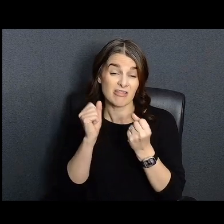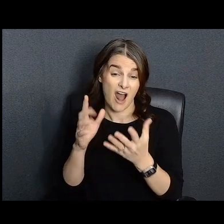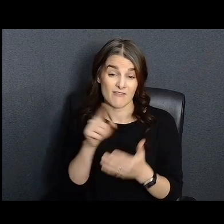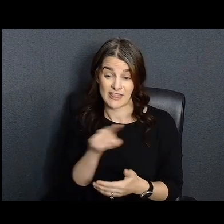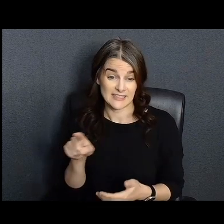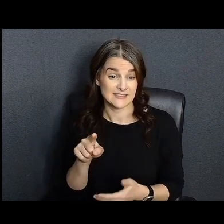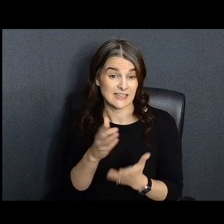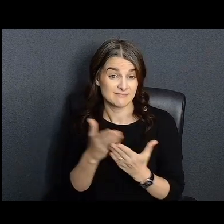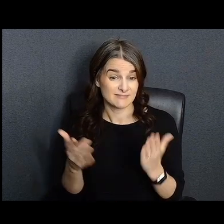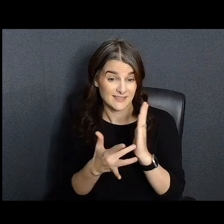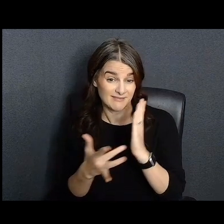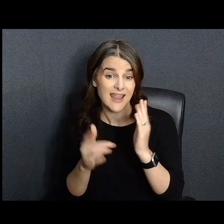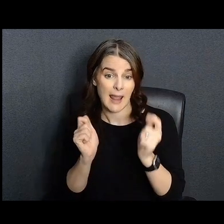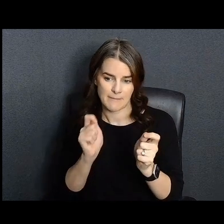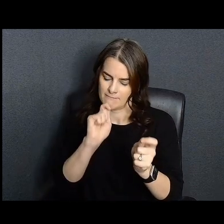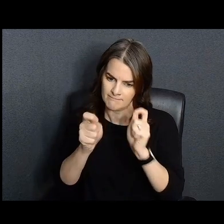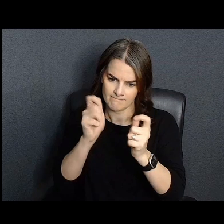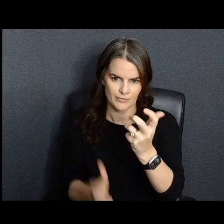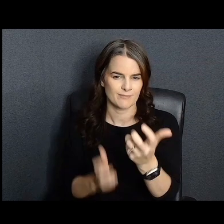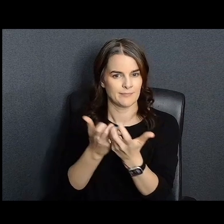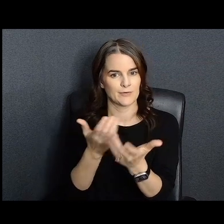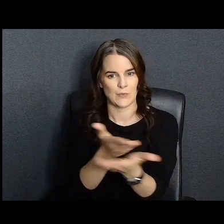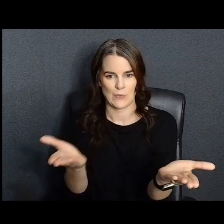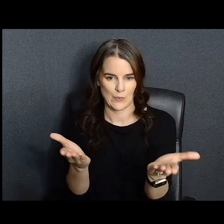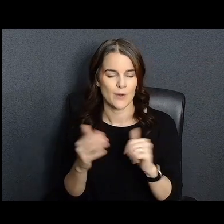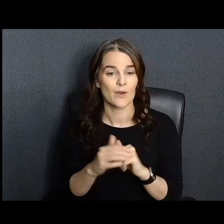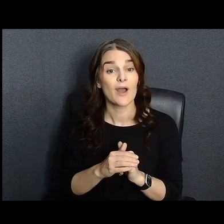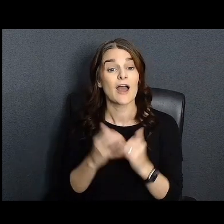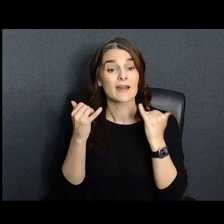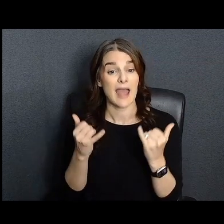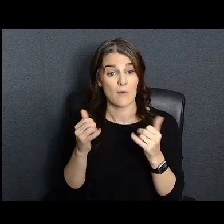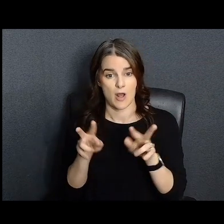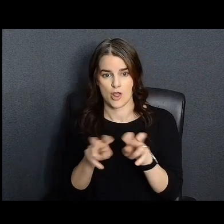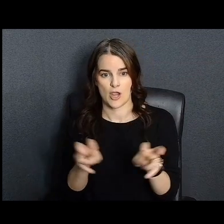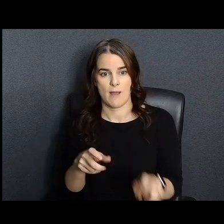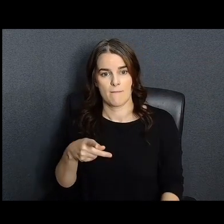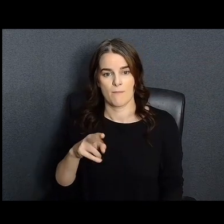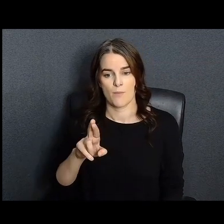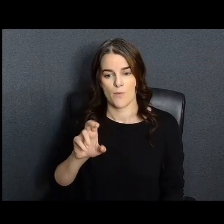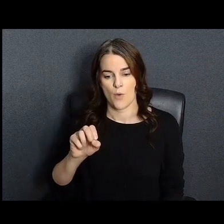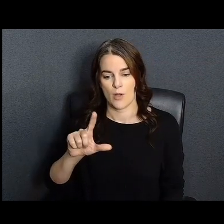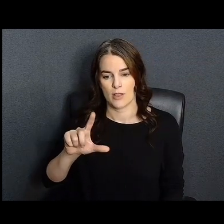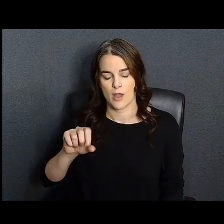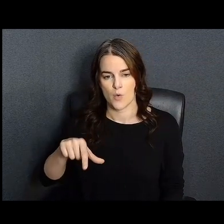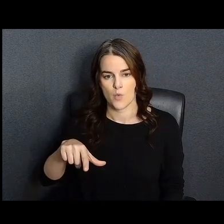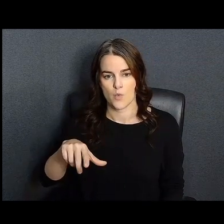So right now when we're looking at Proloquo, I just downloaded it and I turned it on and I set it up.